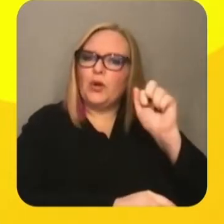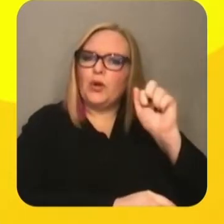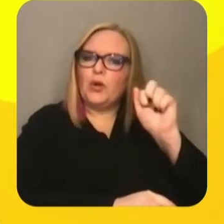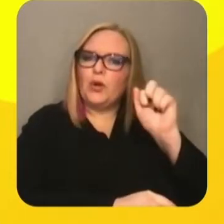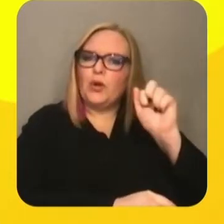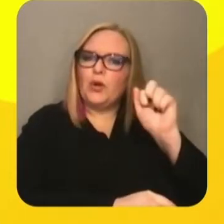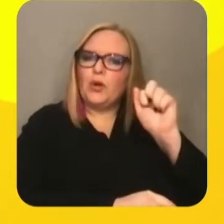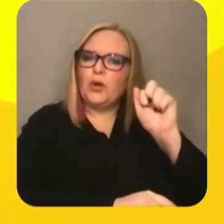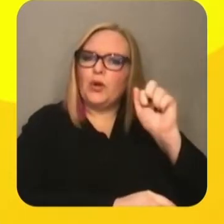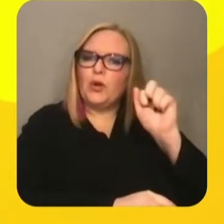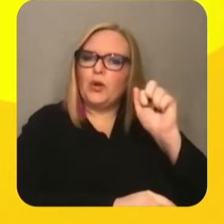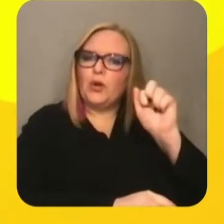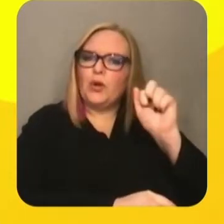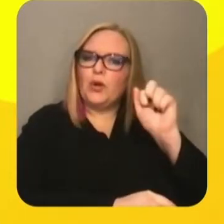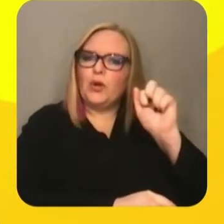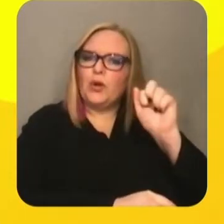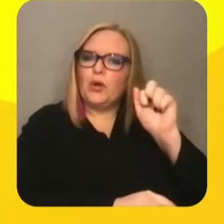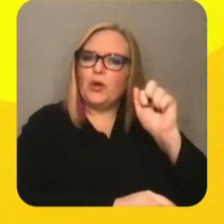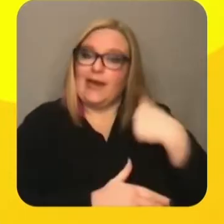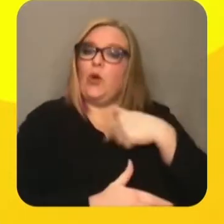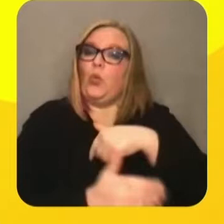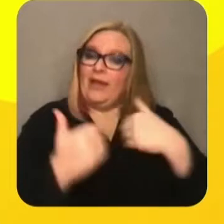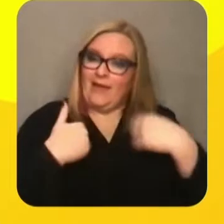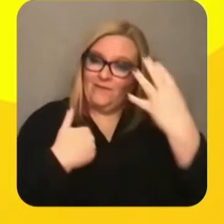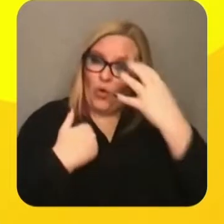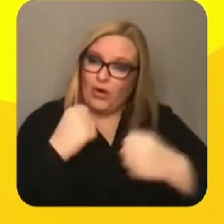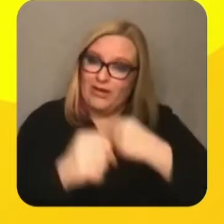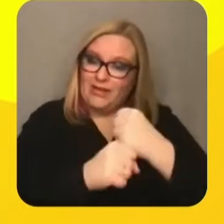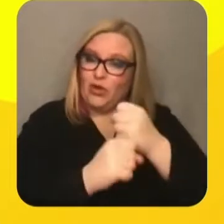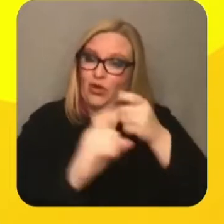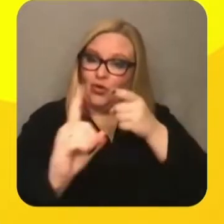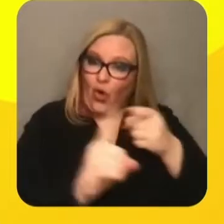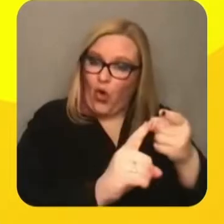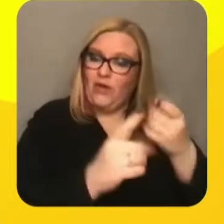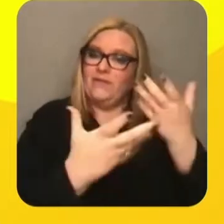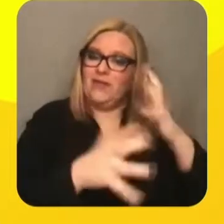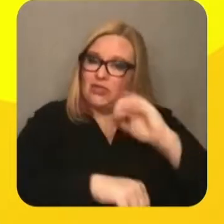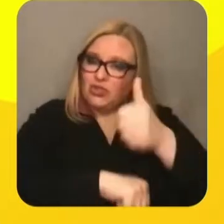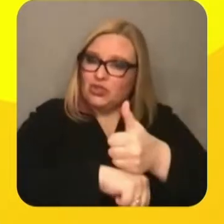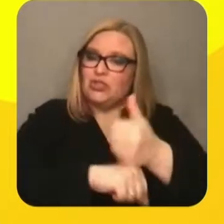We've got a four-year horizon, actually. We've got our goals set to achieve by FY24.